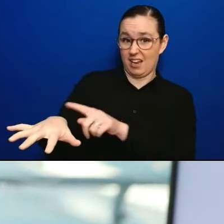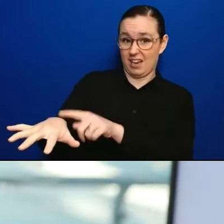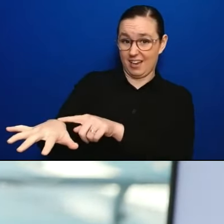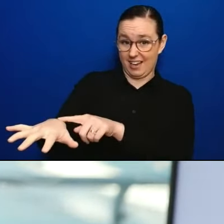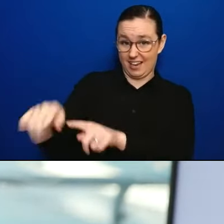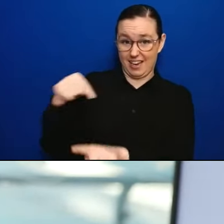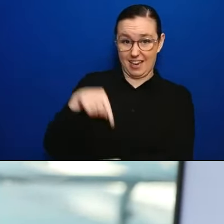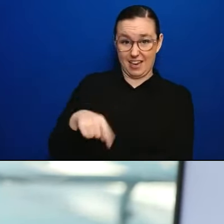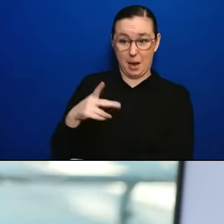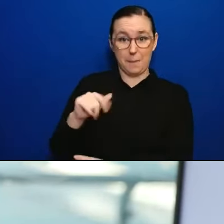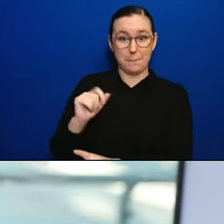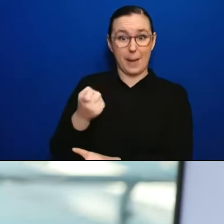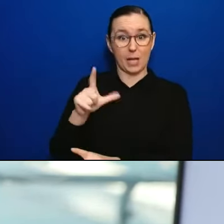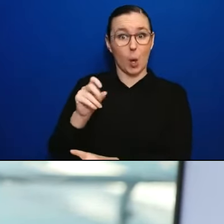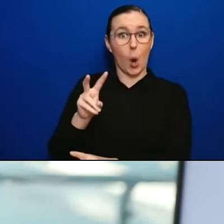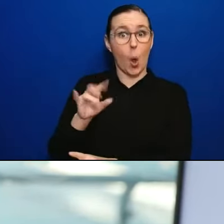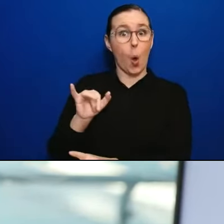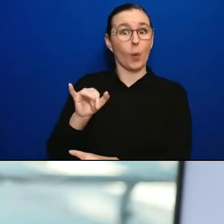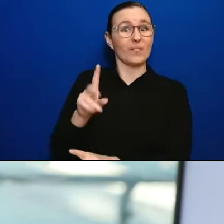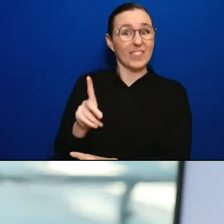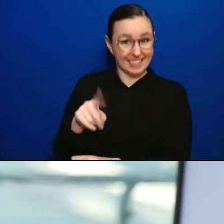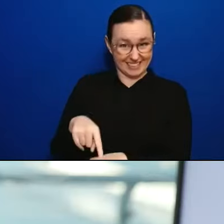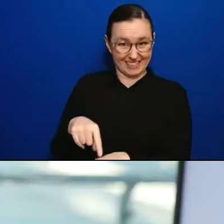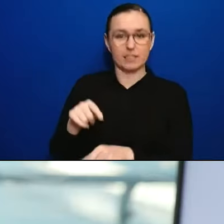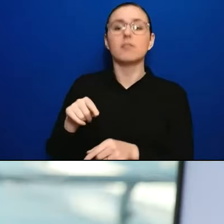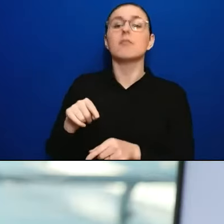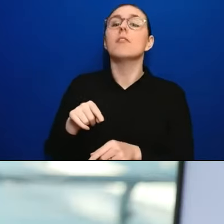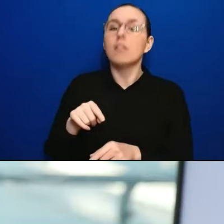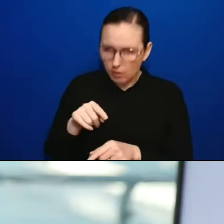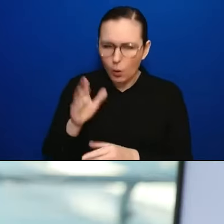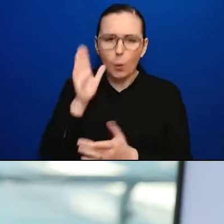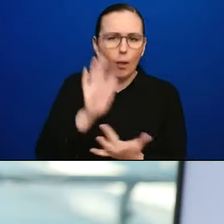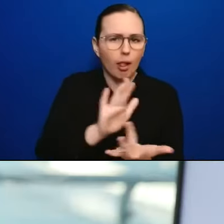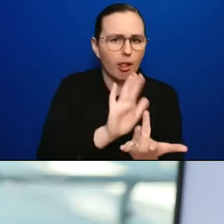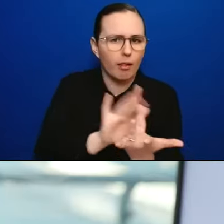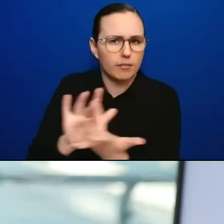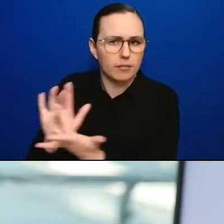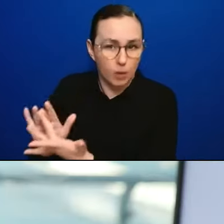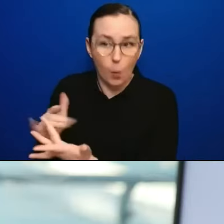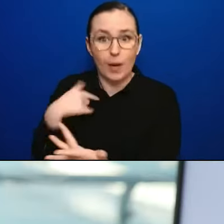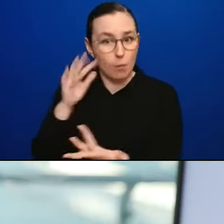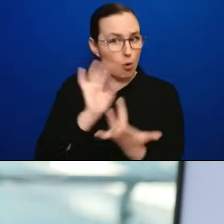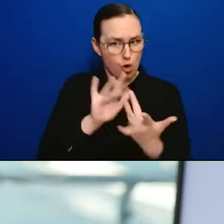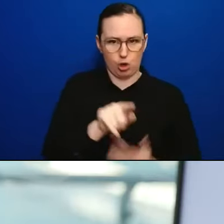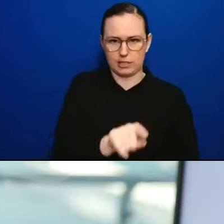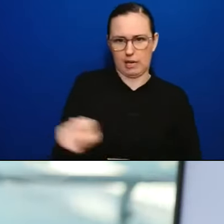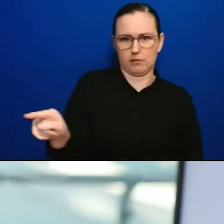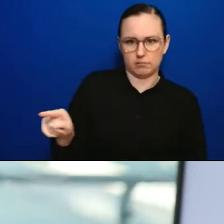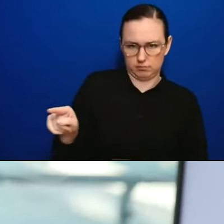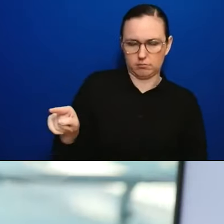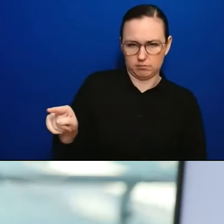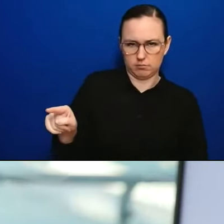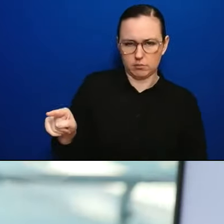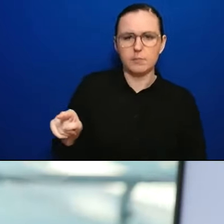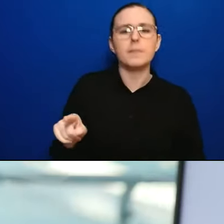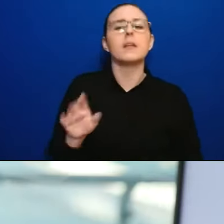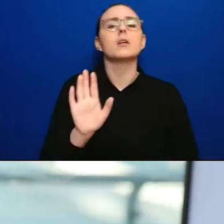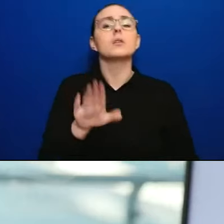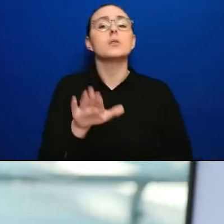people with HIV they will be starting to offer packs will a individual and two people in